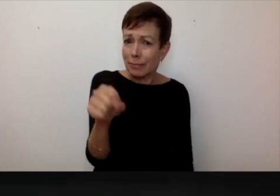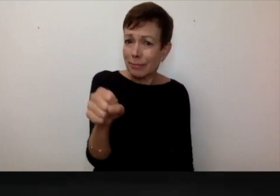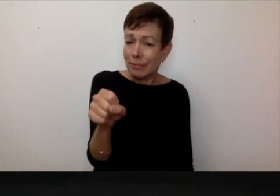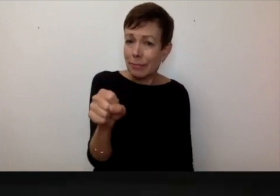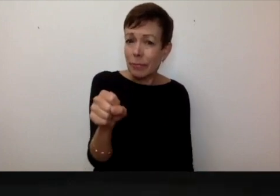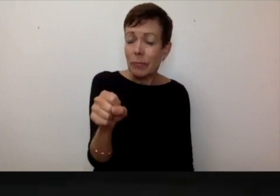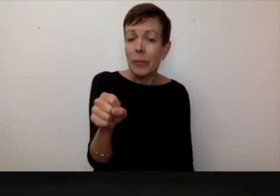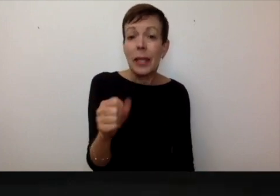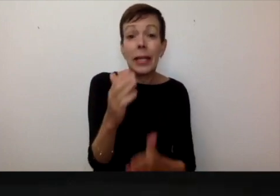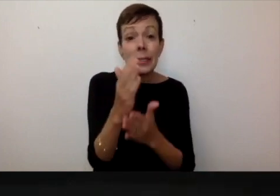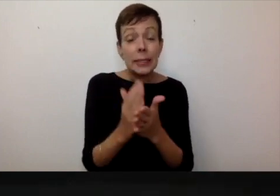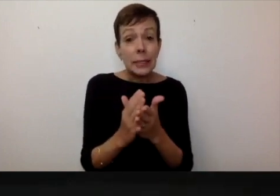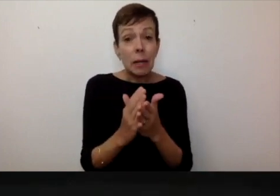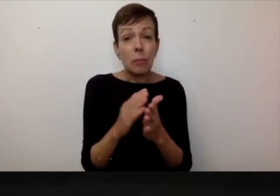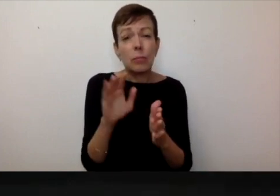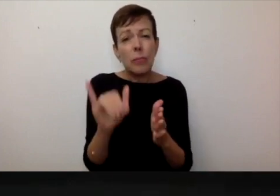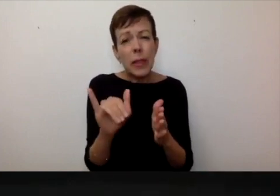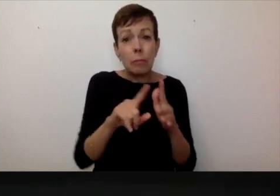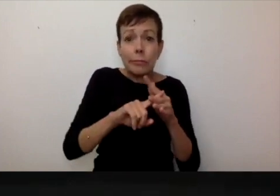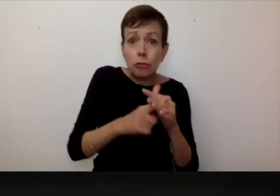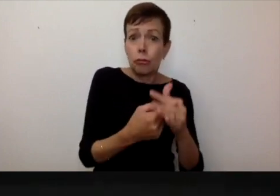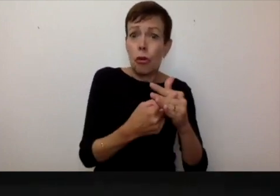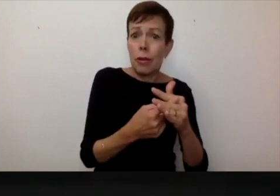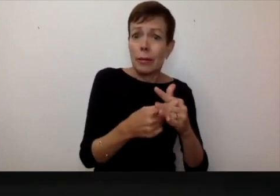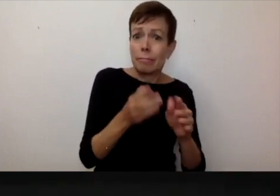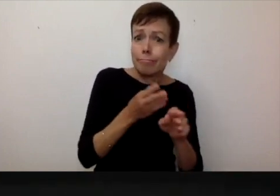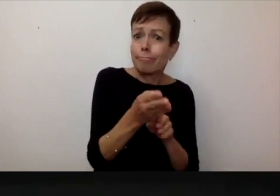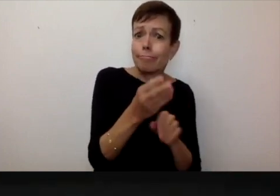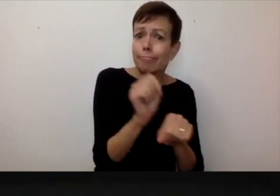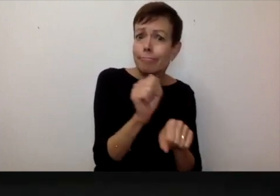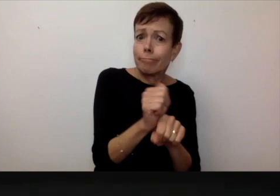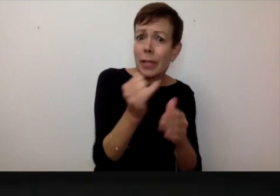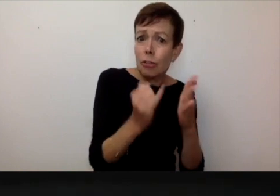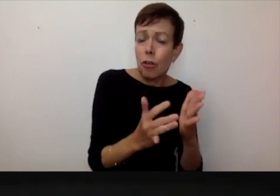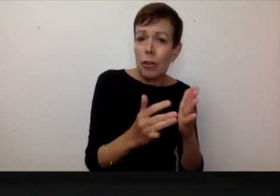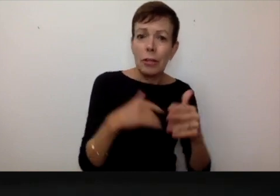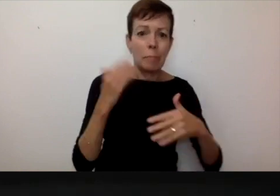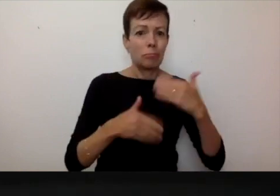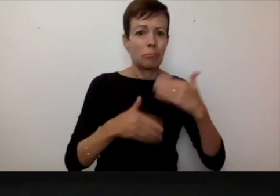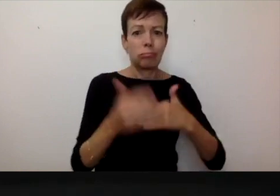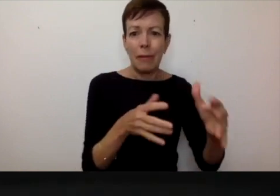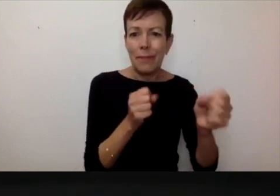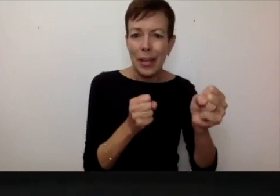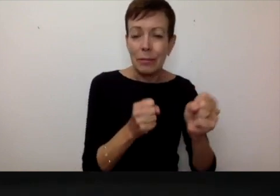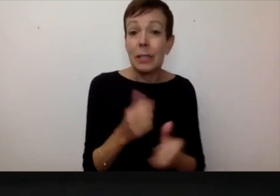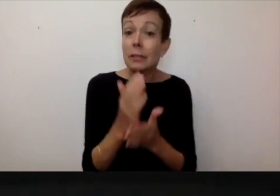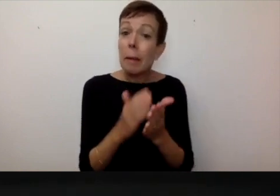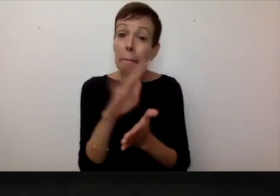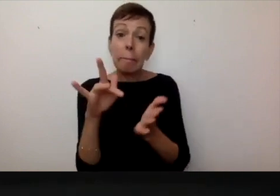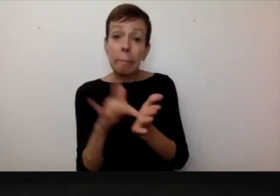extra jump up and that's what we were hoping to see if you hear me talk at all in calgary i always talk about